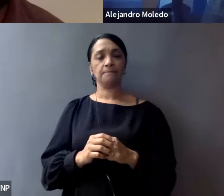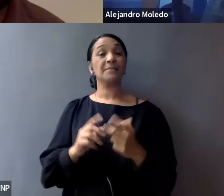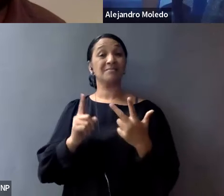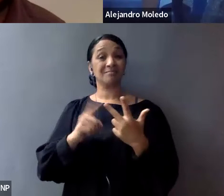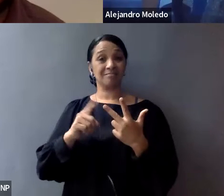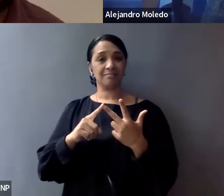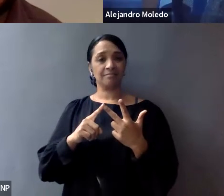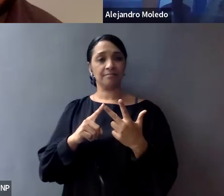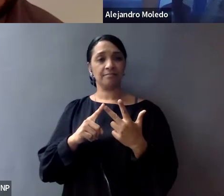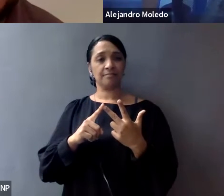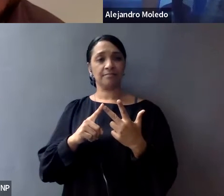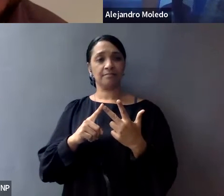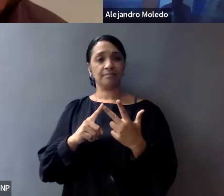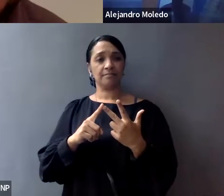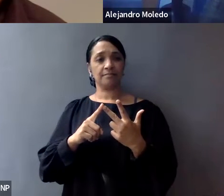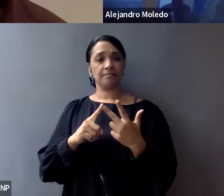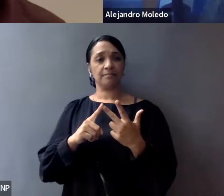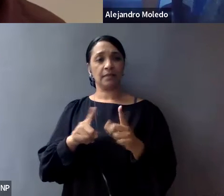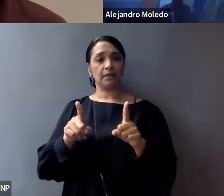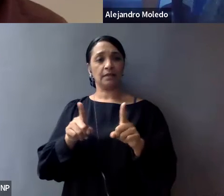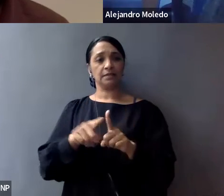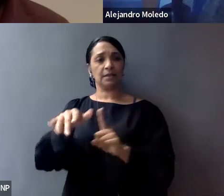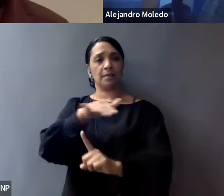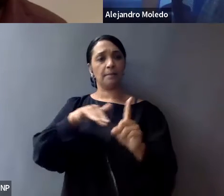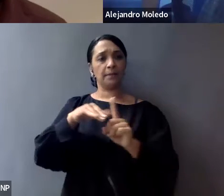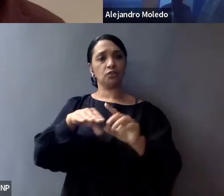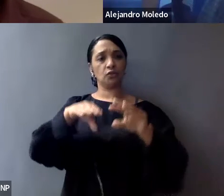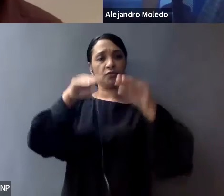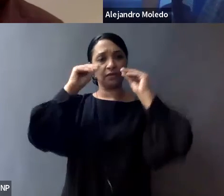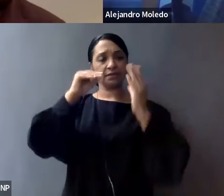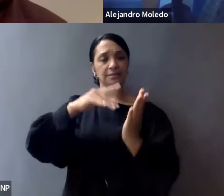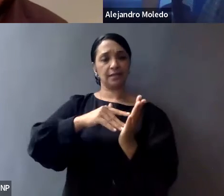in the text adopted by MEPs or the Council, in the final text.